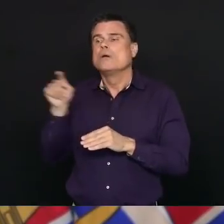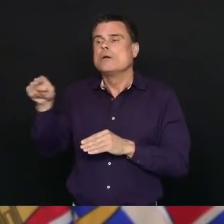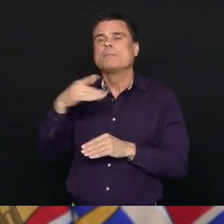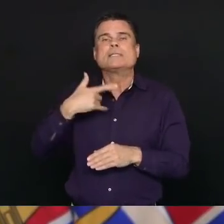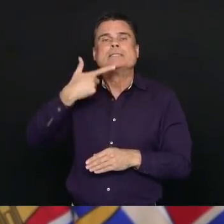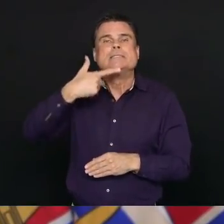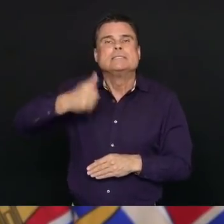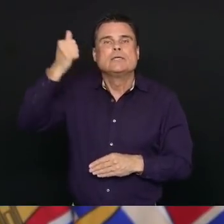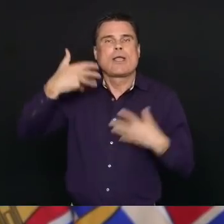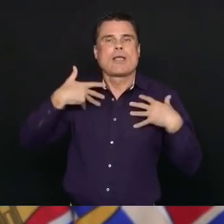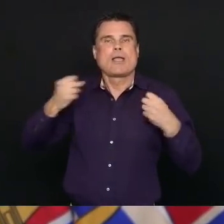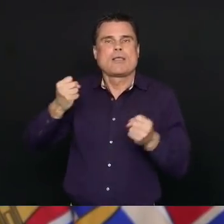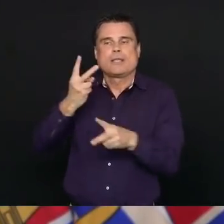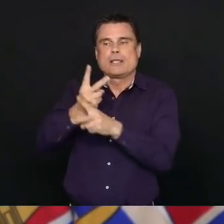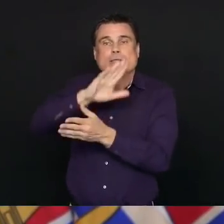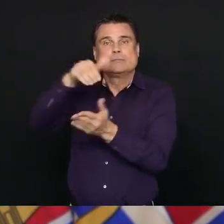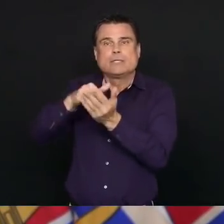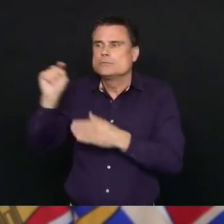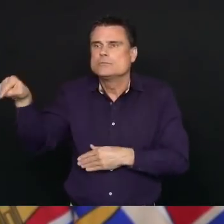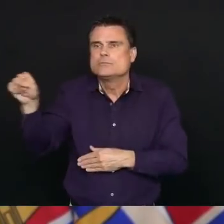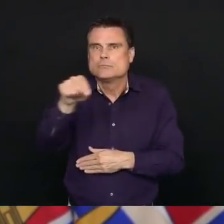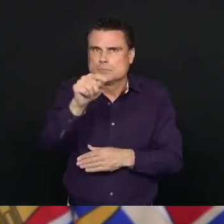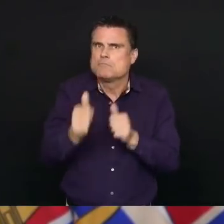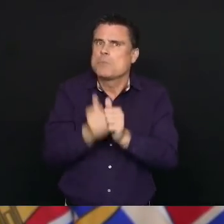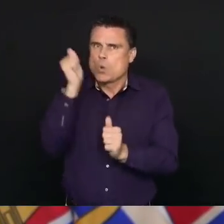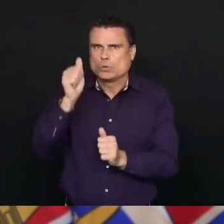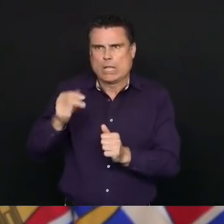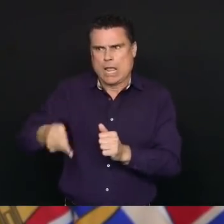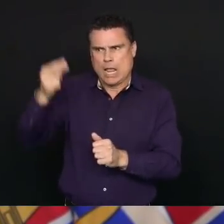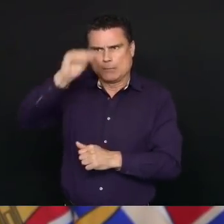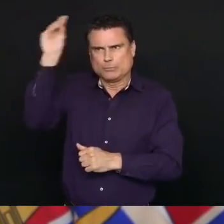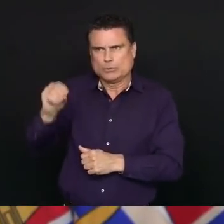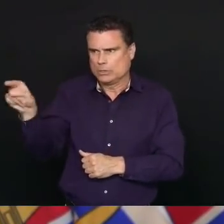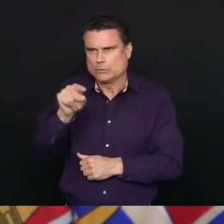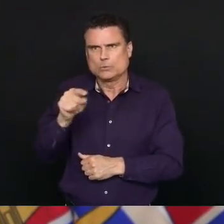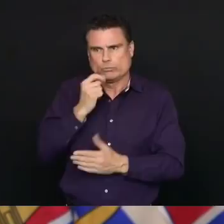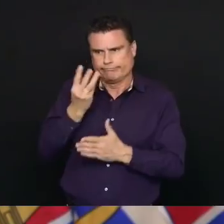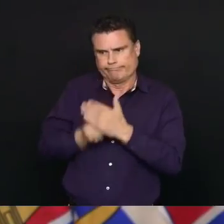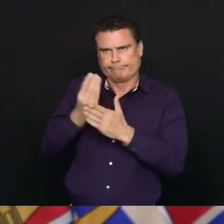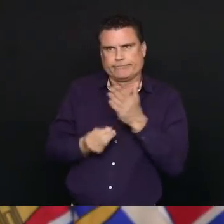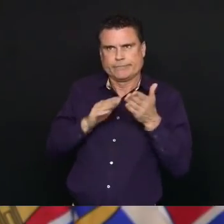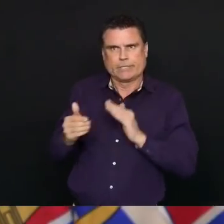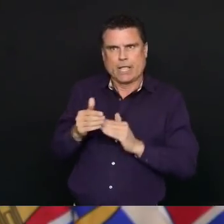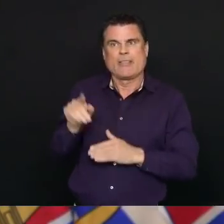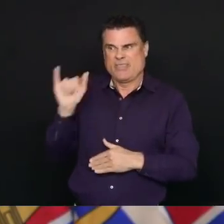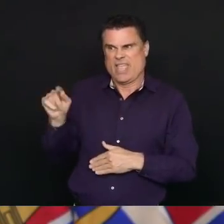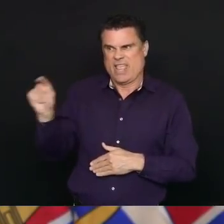That does not reflect the general transmission of this virus in our community.